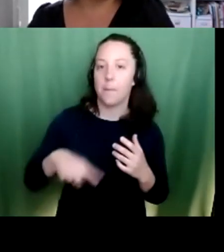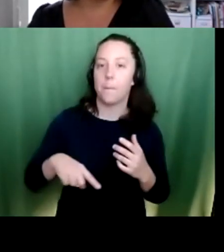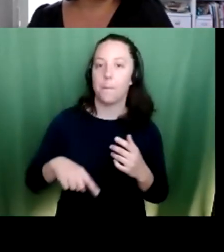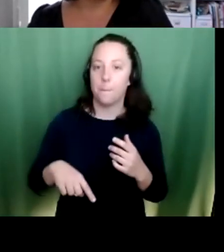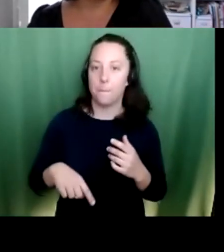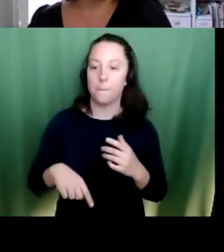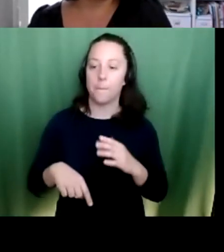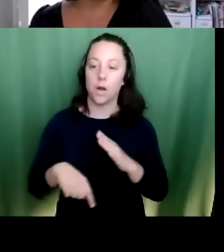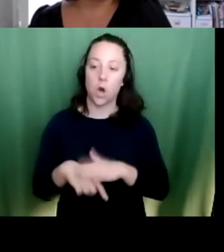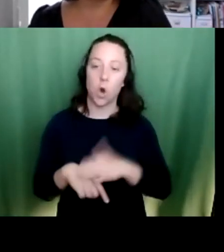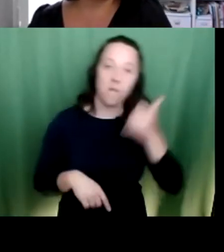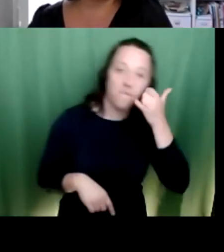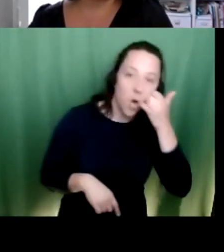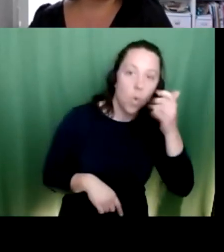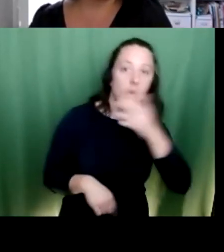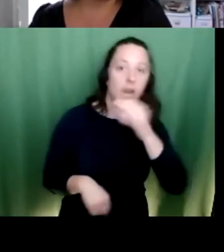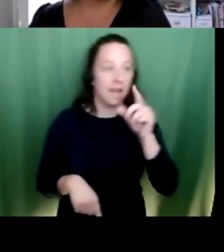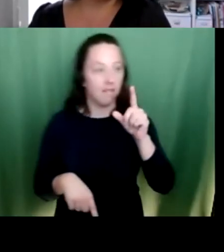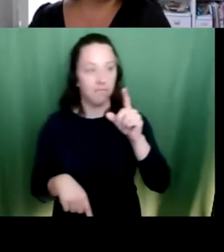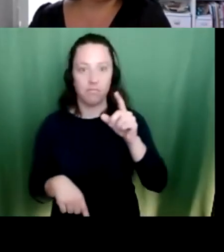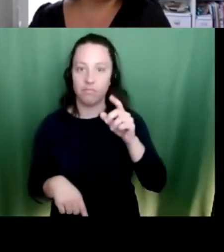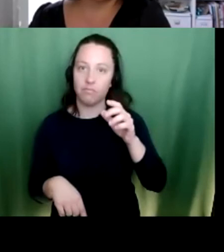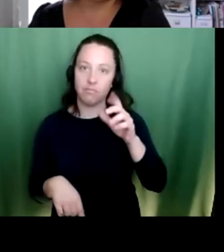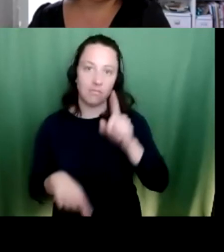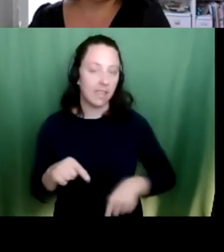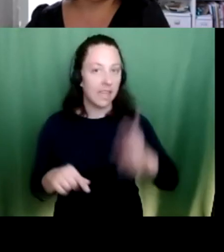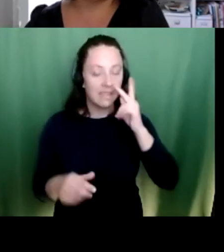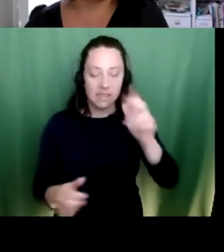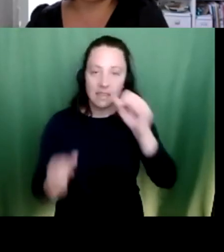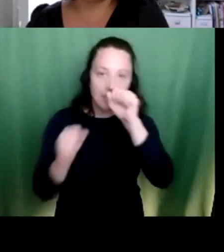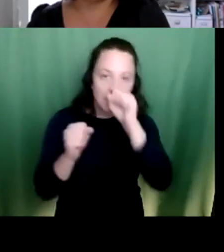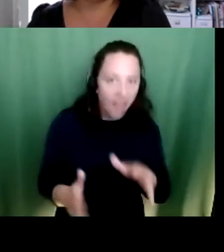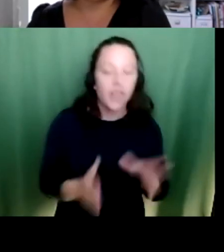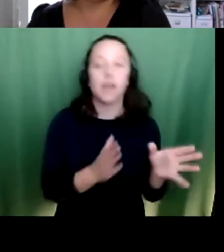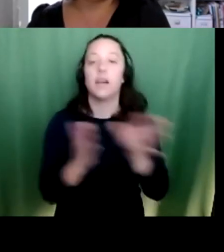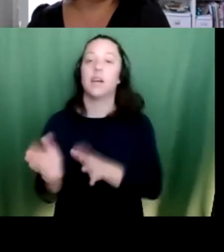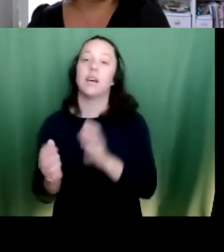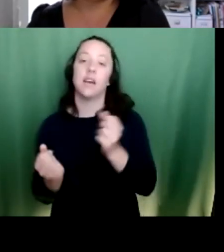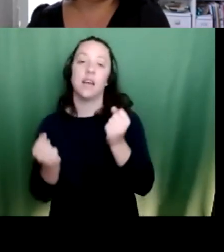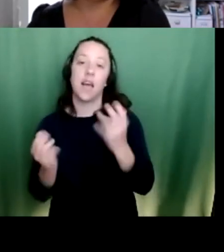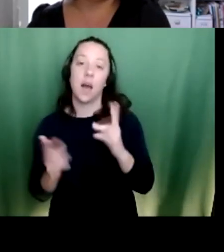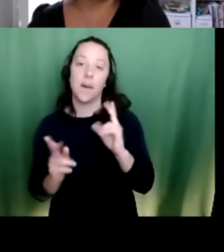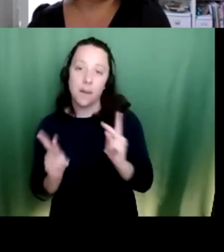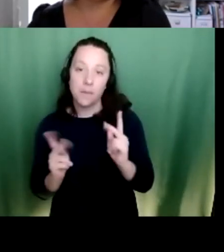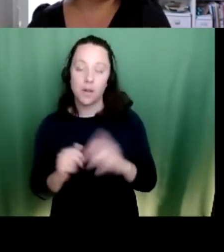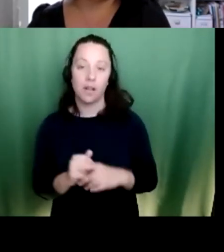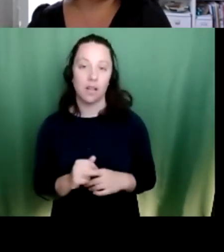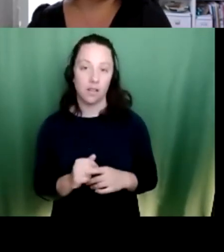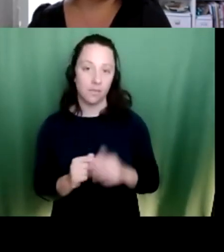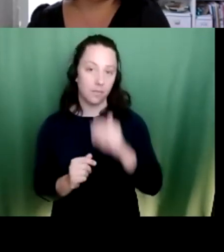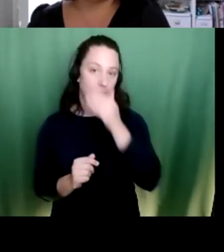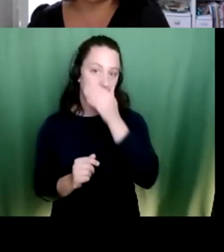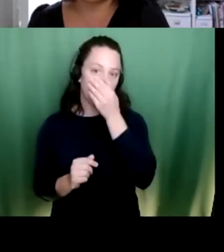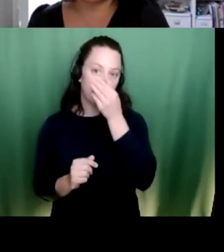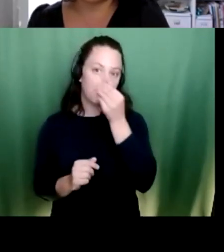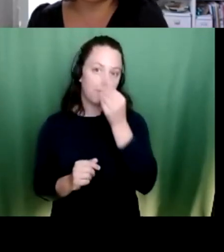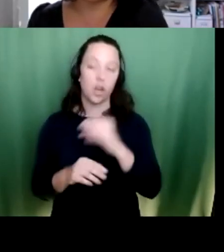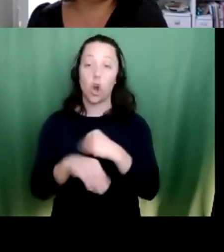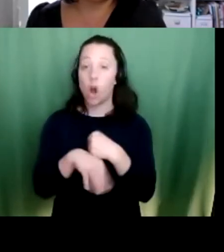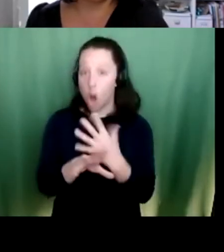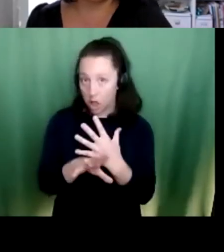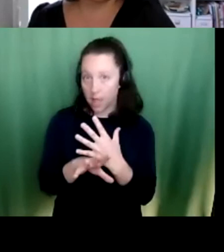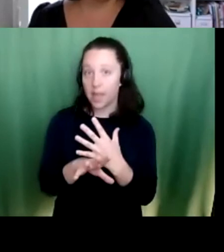can't see anything at all, how many people are online with their friends friend or family member